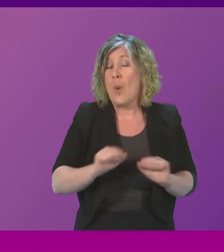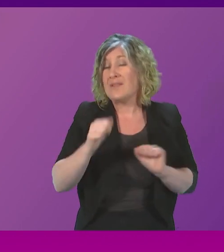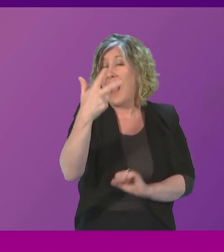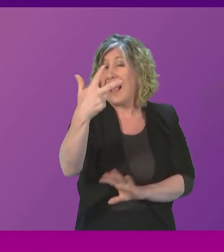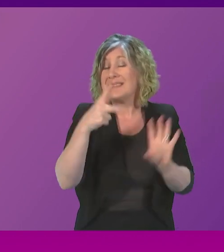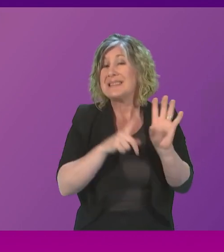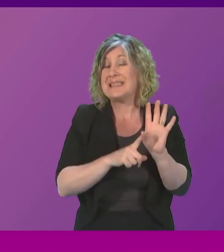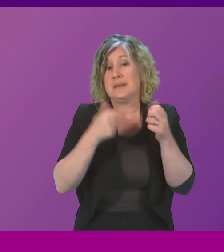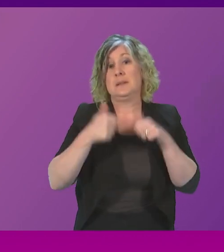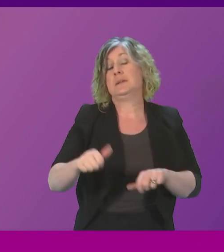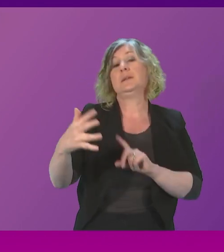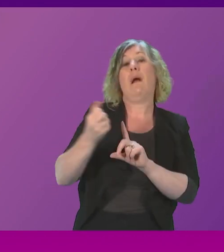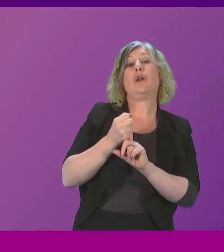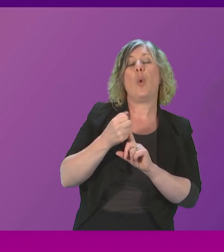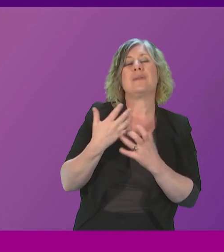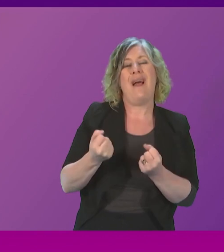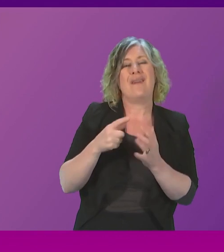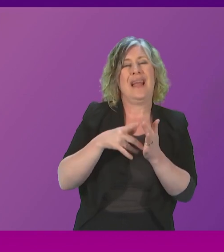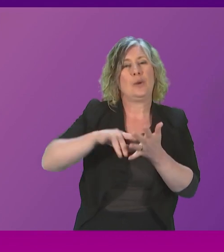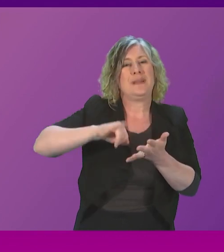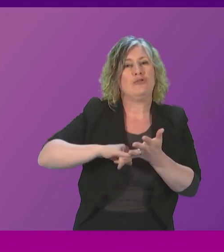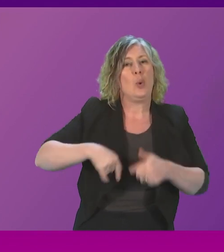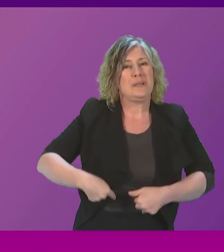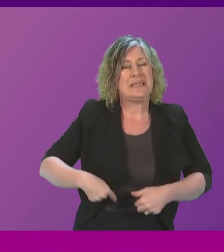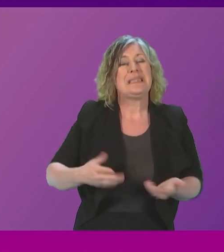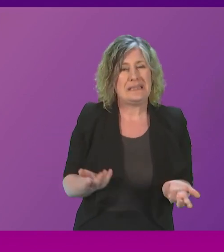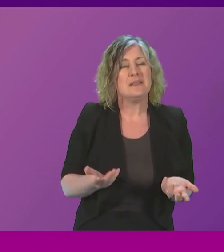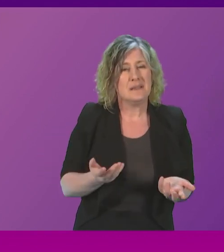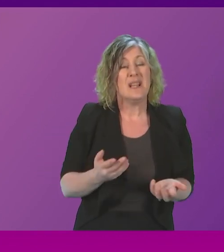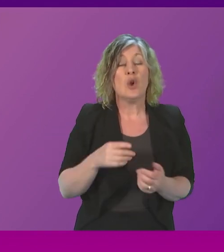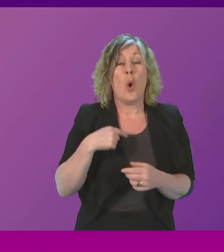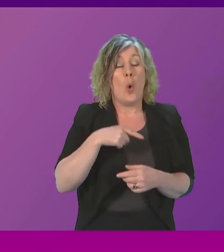On Sunday, it was revealed that the Scottish Government’s endometriosis advisory group